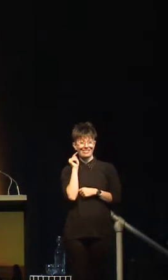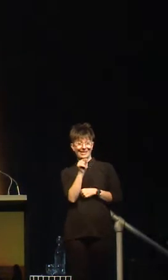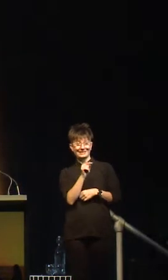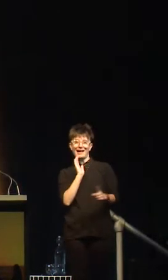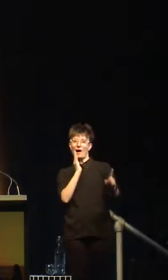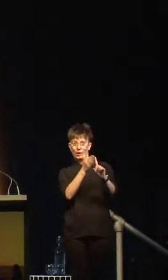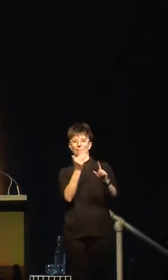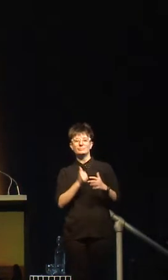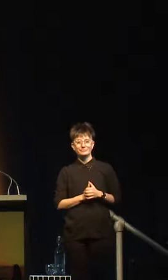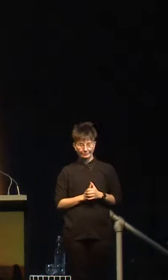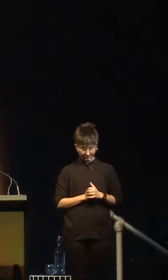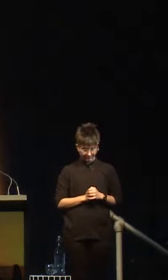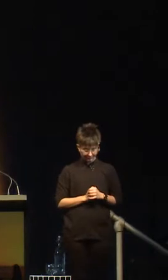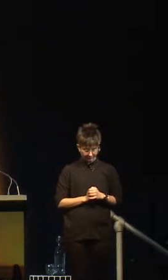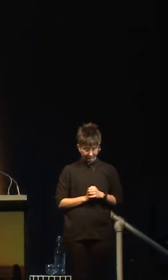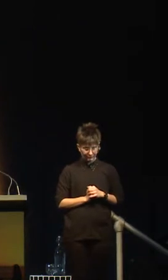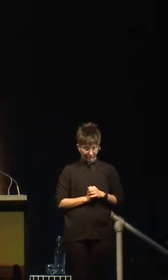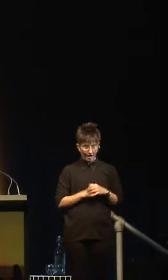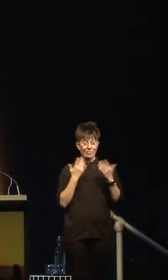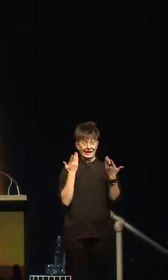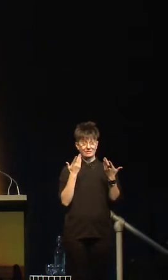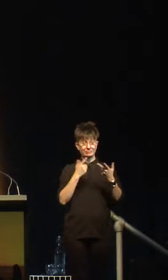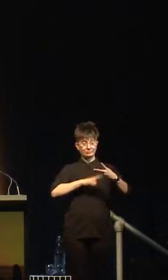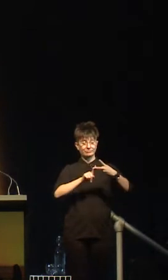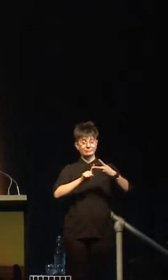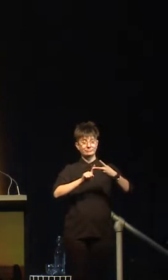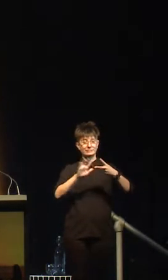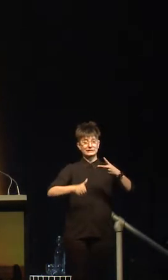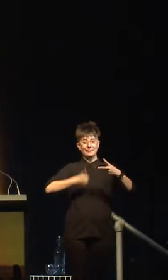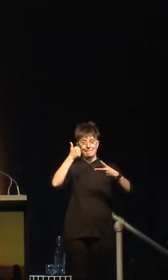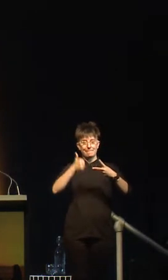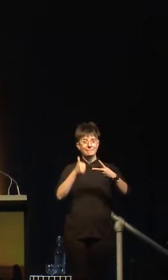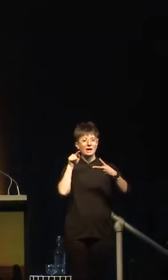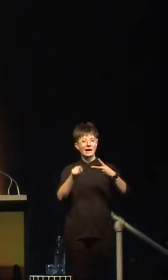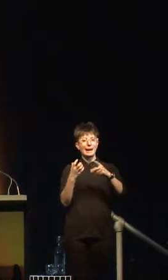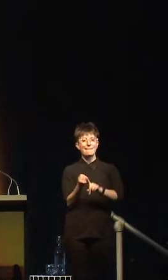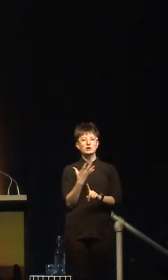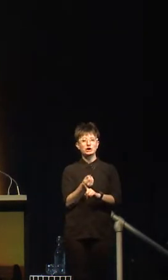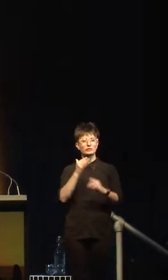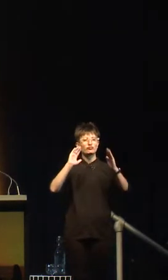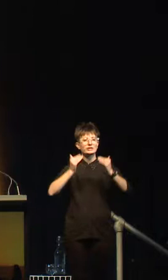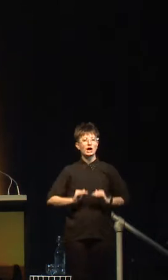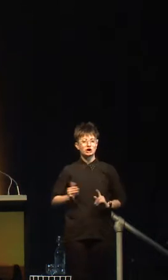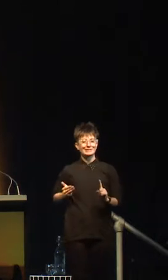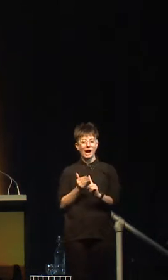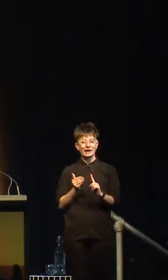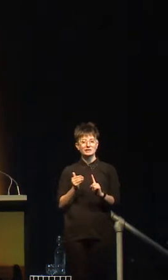The next thing that it does that's it's an emissions reduction target for New Zealand of getting our long-lived gases which are the ones that accumulate in the atmosphere